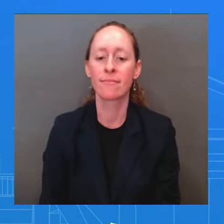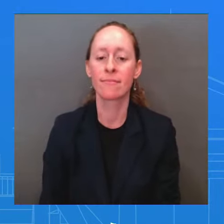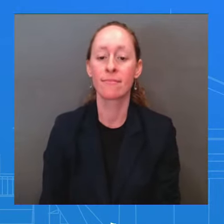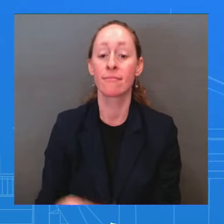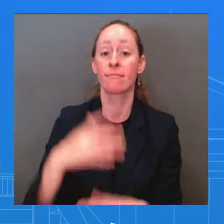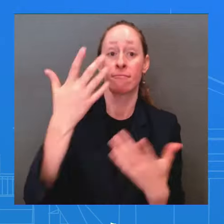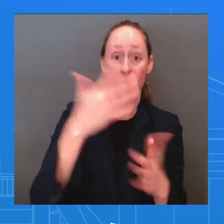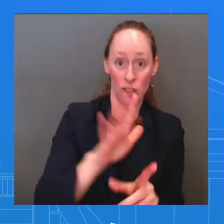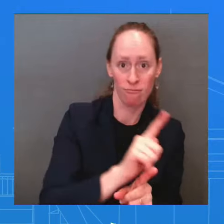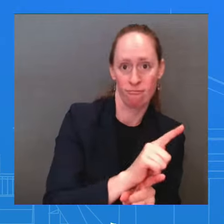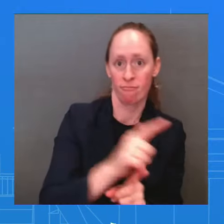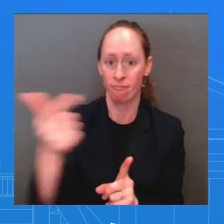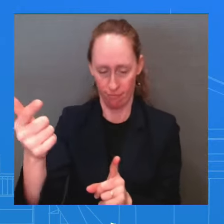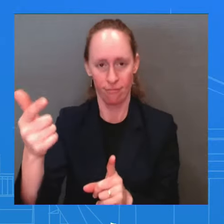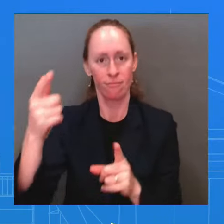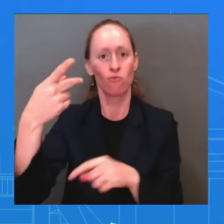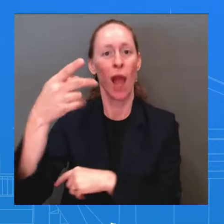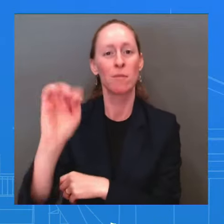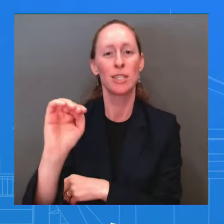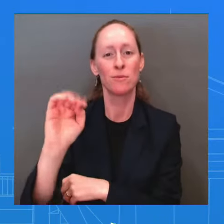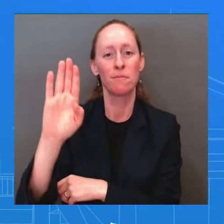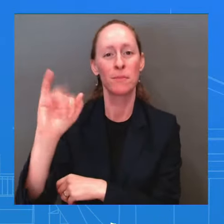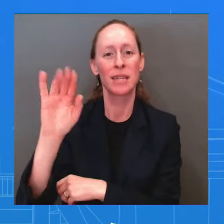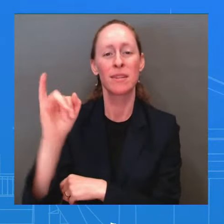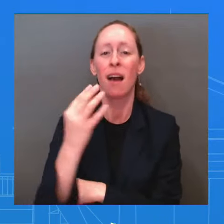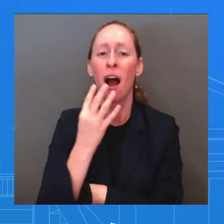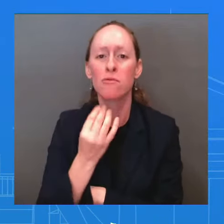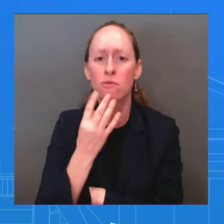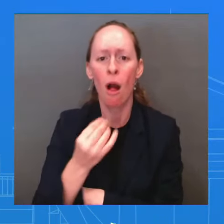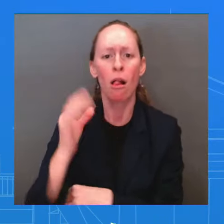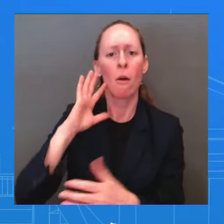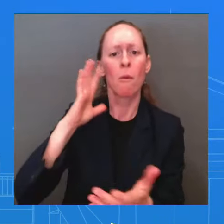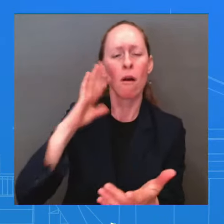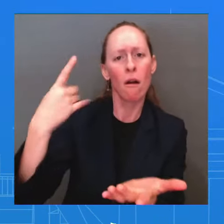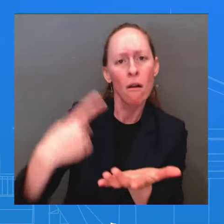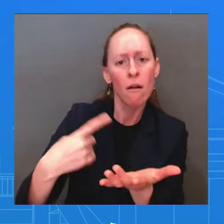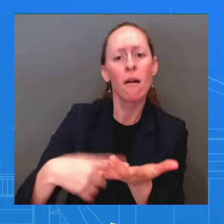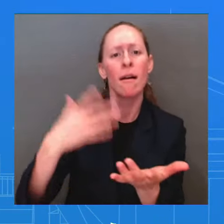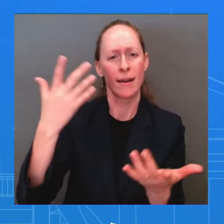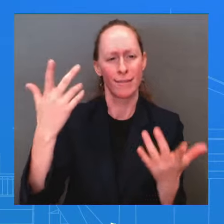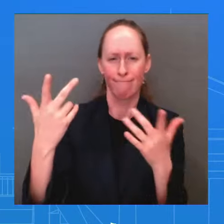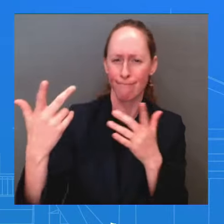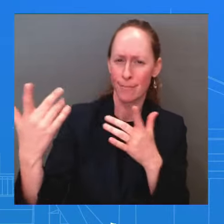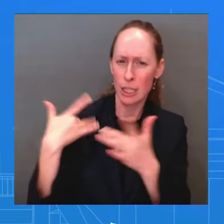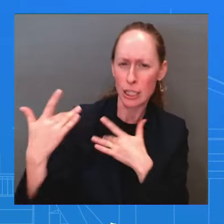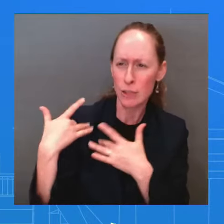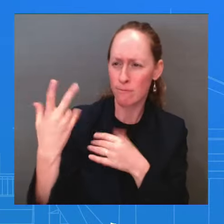to discuss a range of bilateral and regional issues focused on the shared democratic values